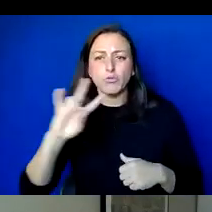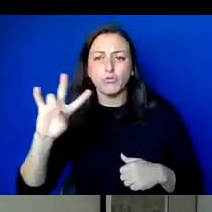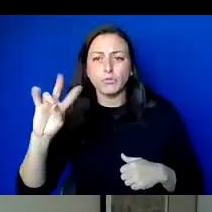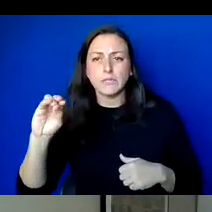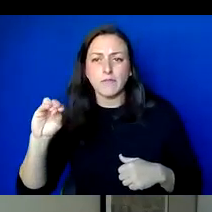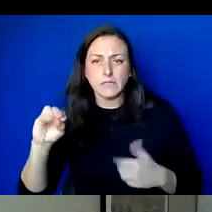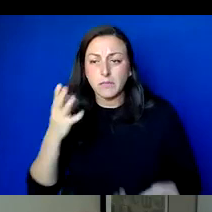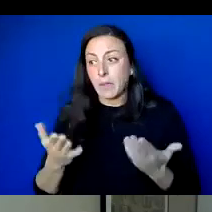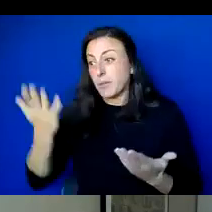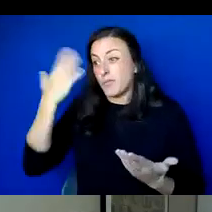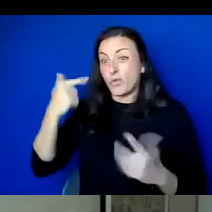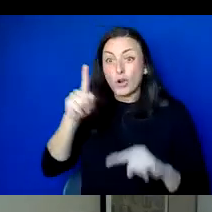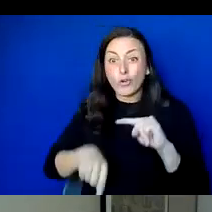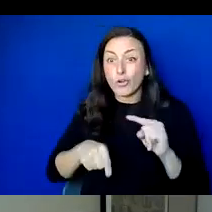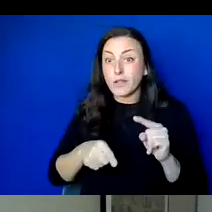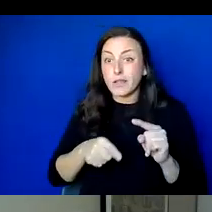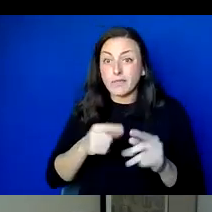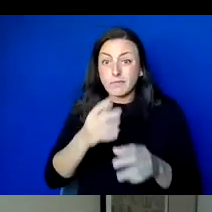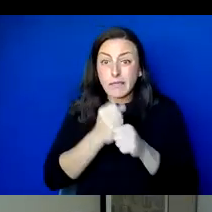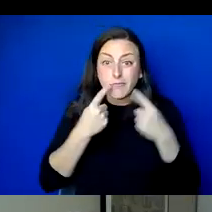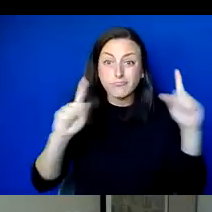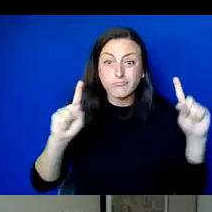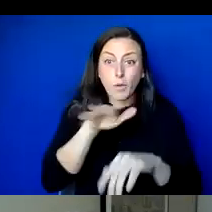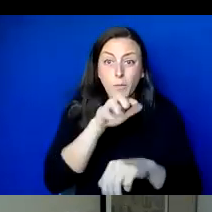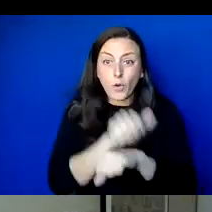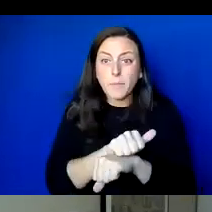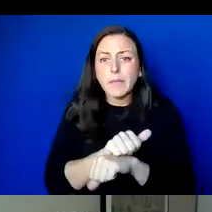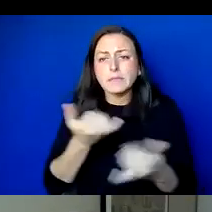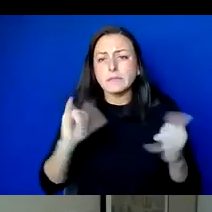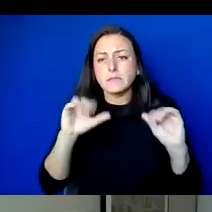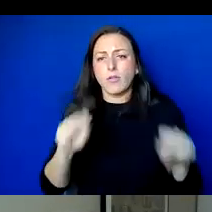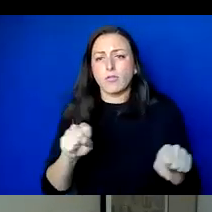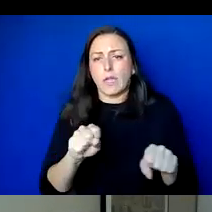appointment. So that's the way we're working it. Tt's really for the providers for appointments